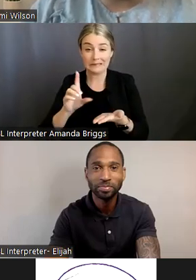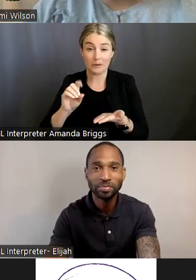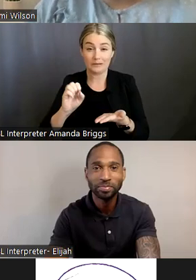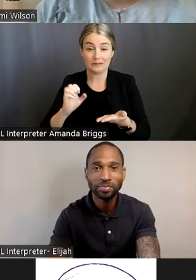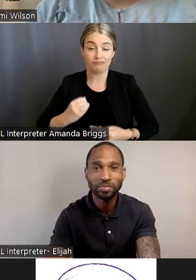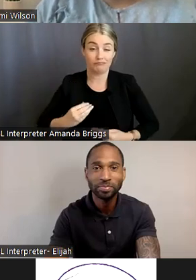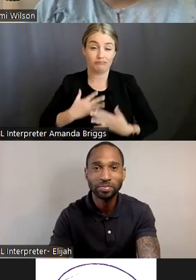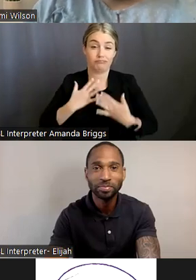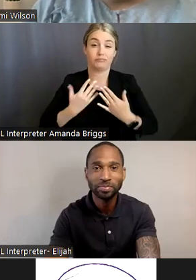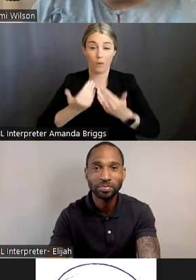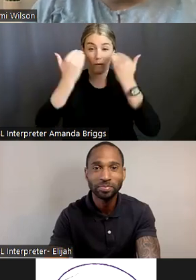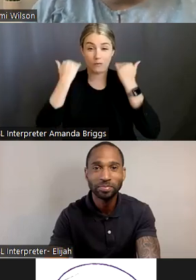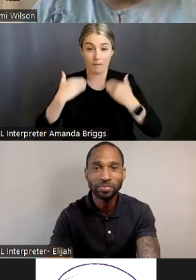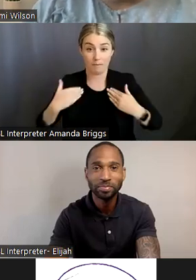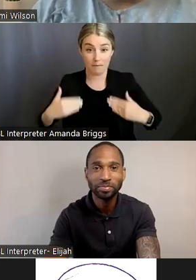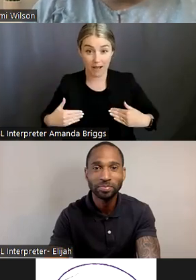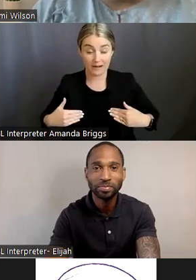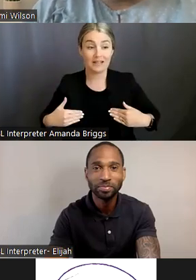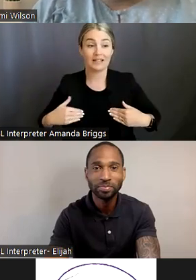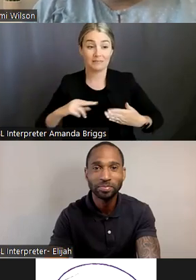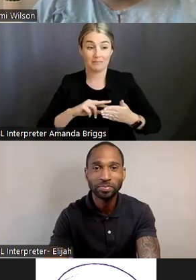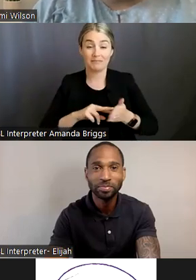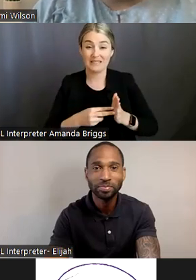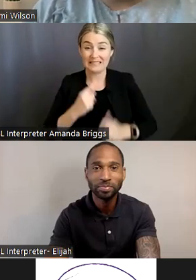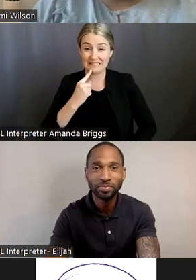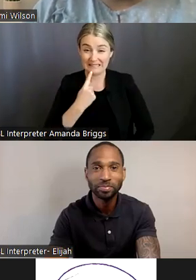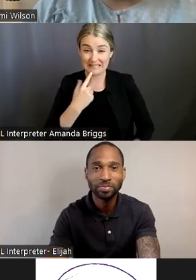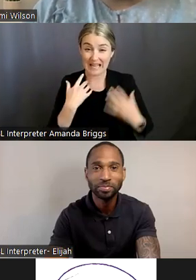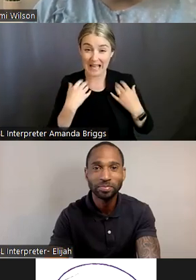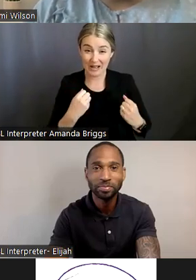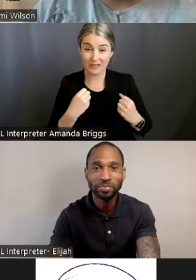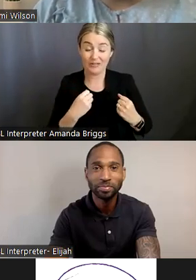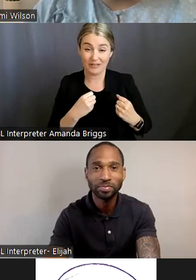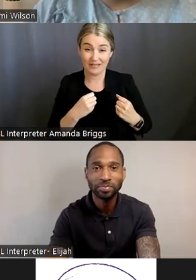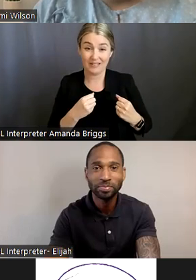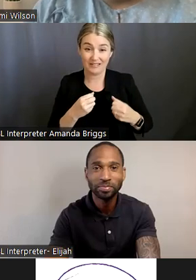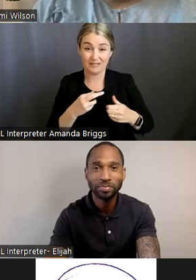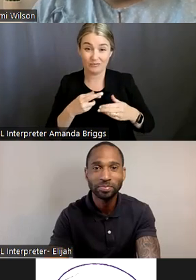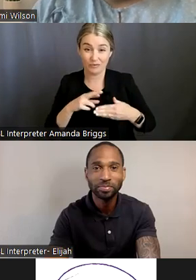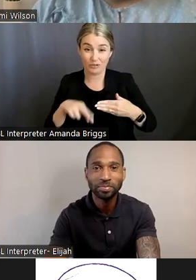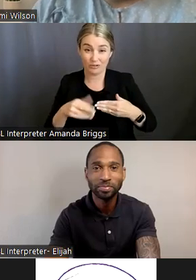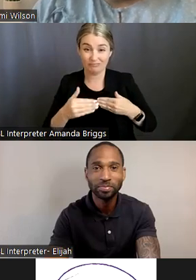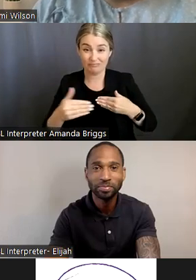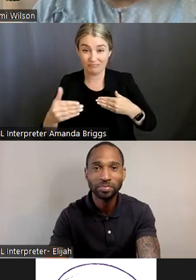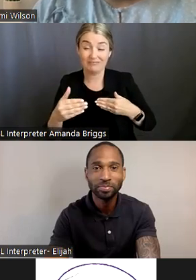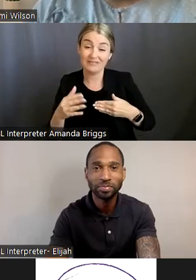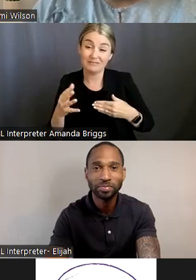in severe health consequences, including death if left untreated. In the case of opioids,